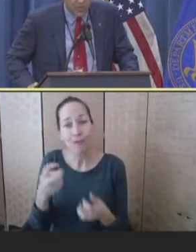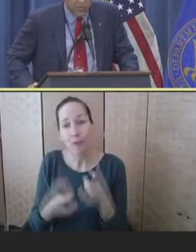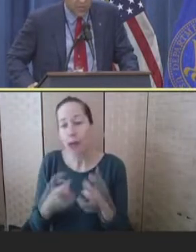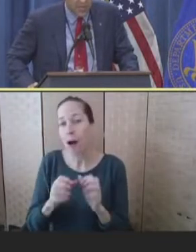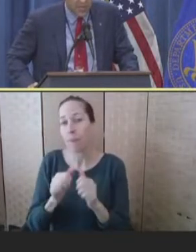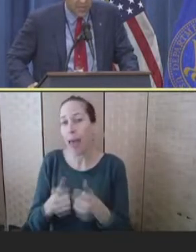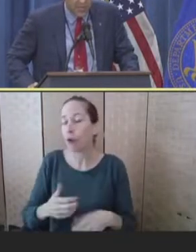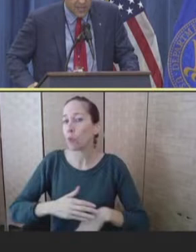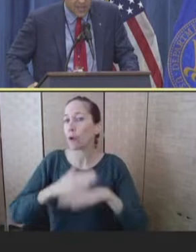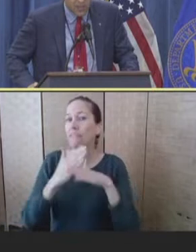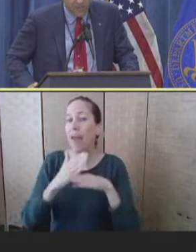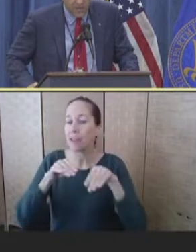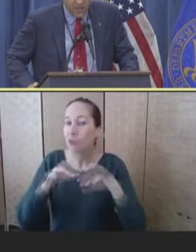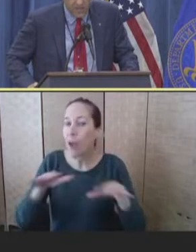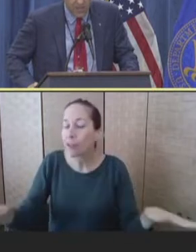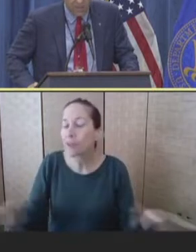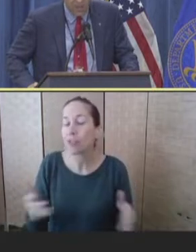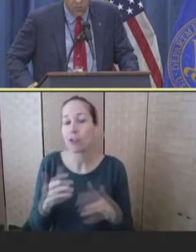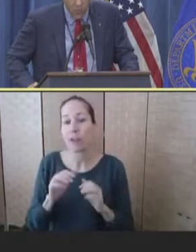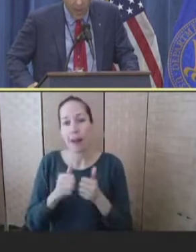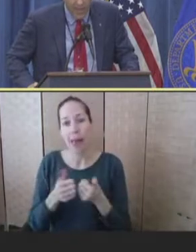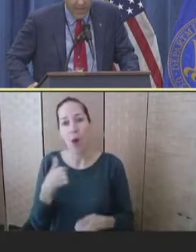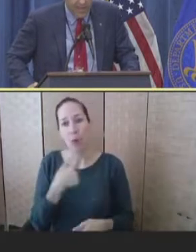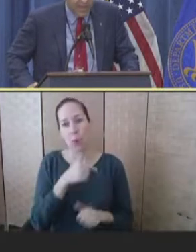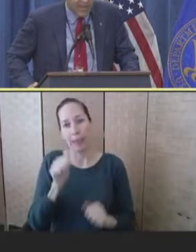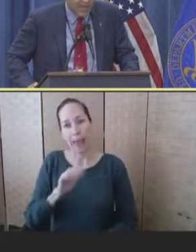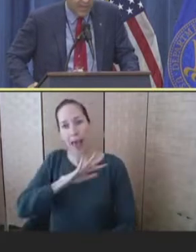and really intervene in a significant way.